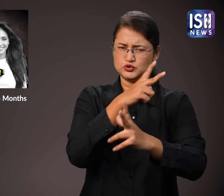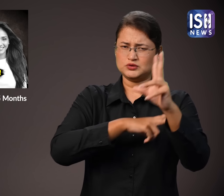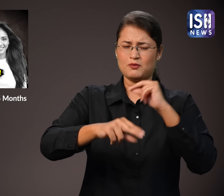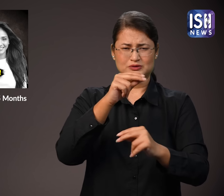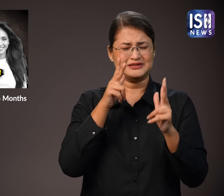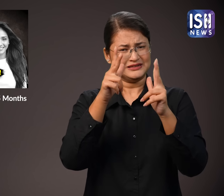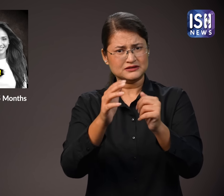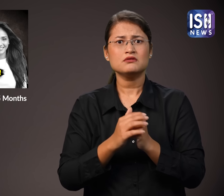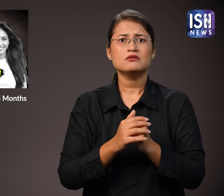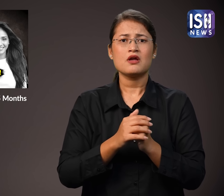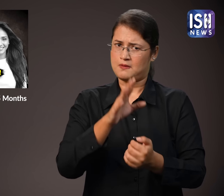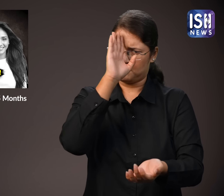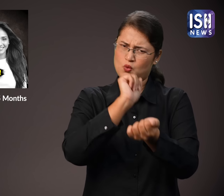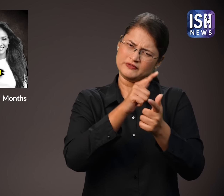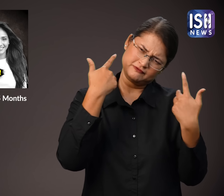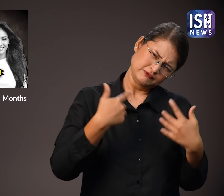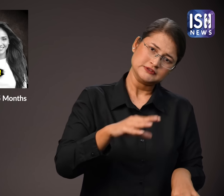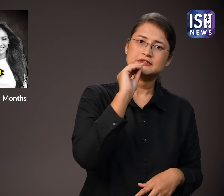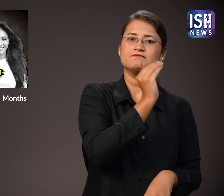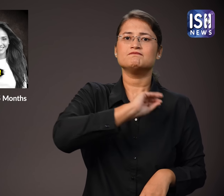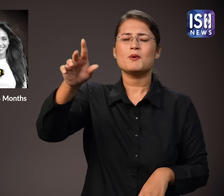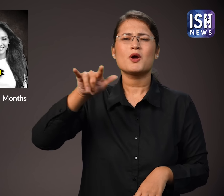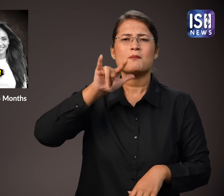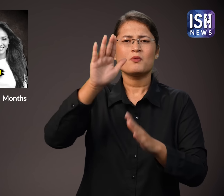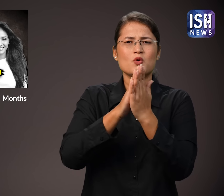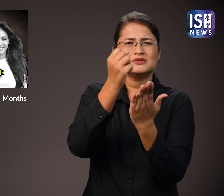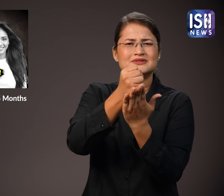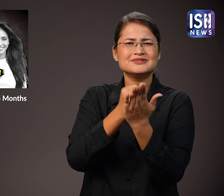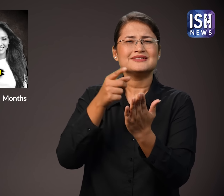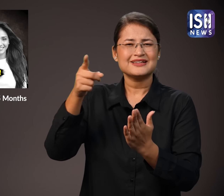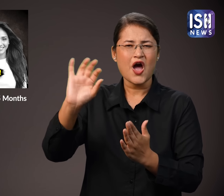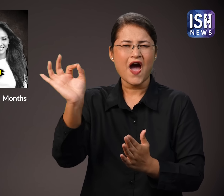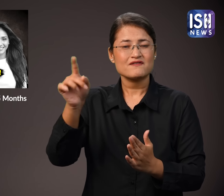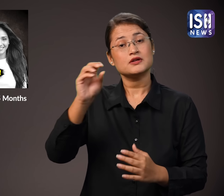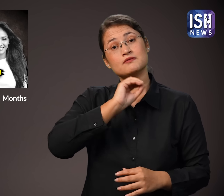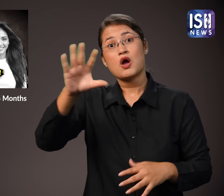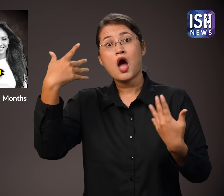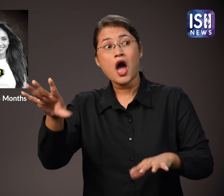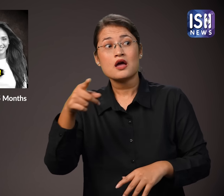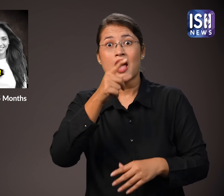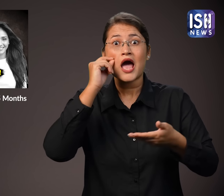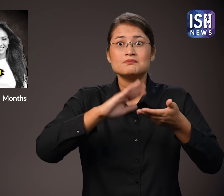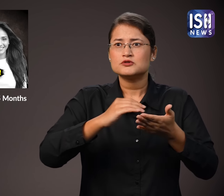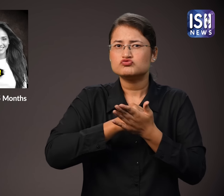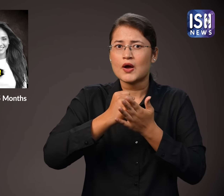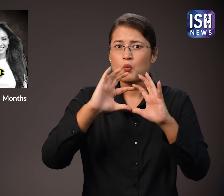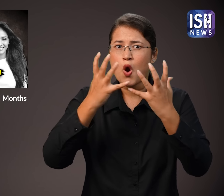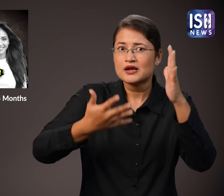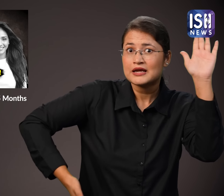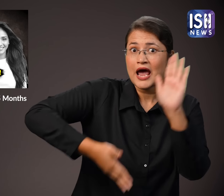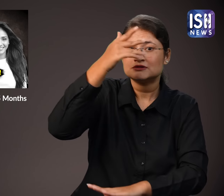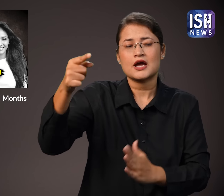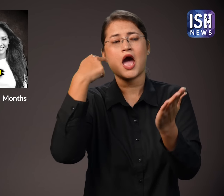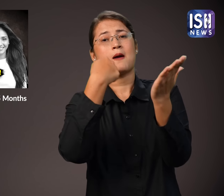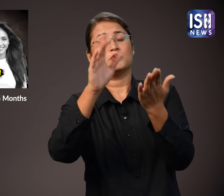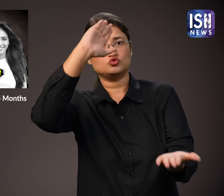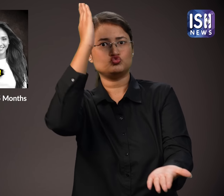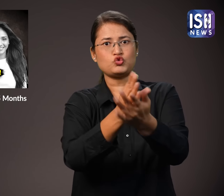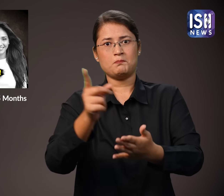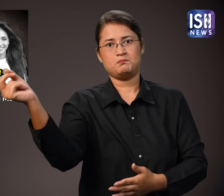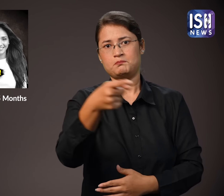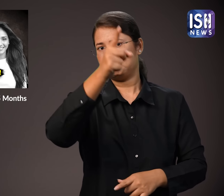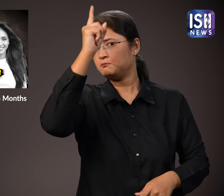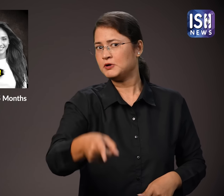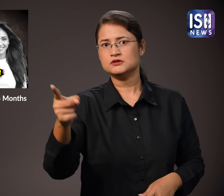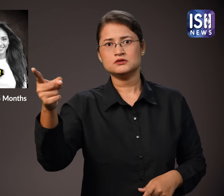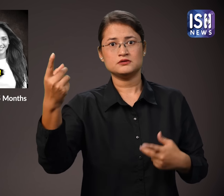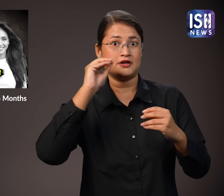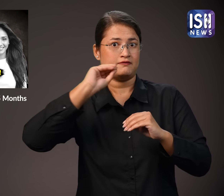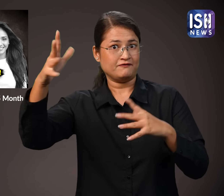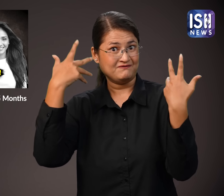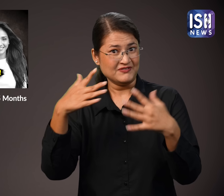According to reports, police also contacted the passport office to stop him from leaving the country.